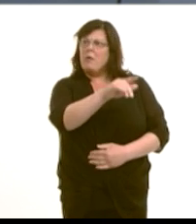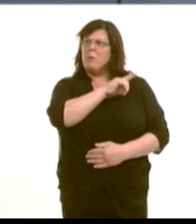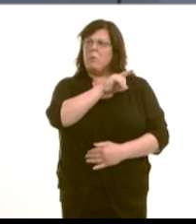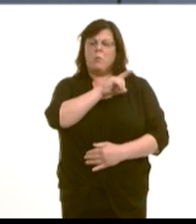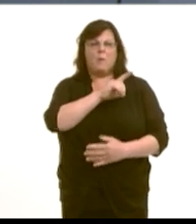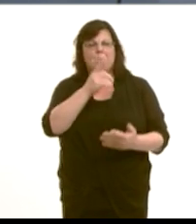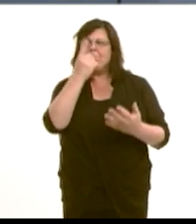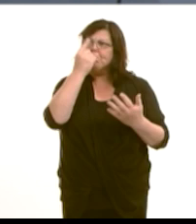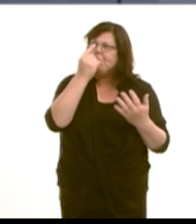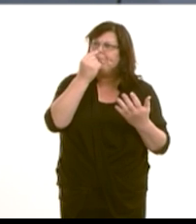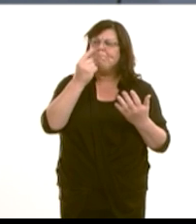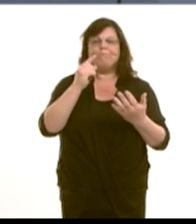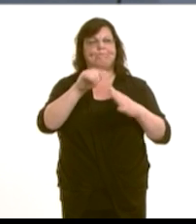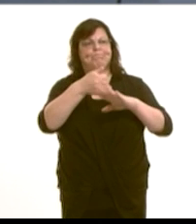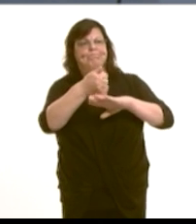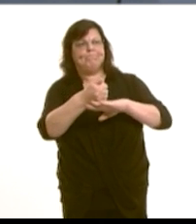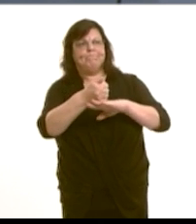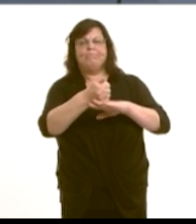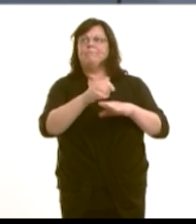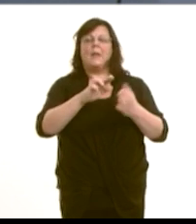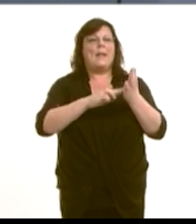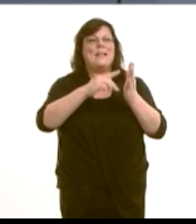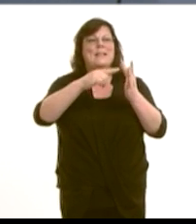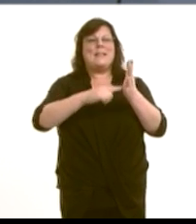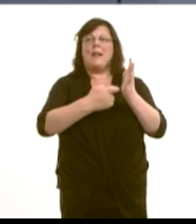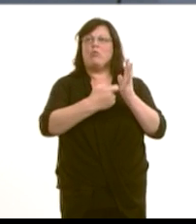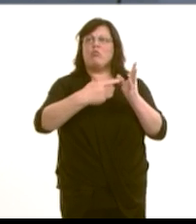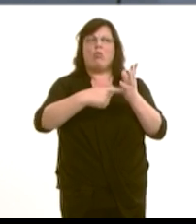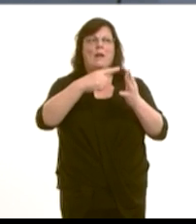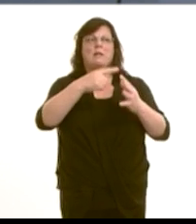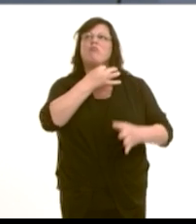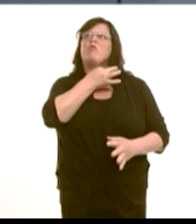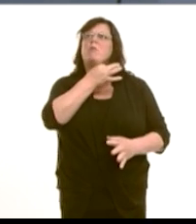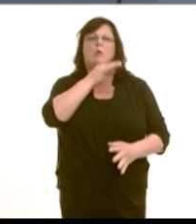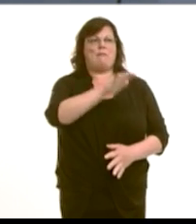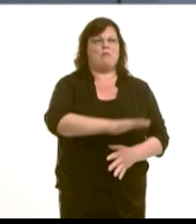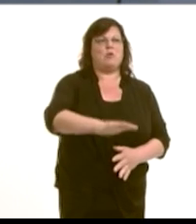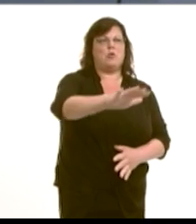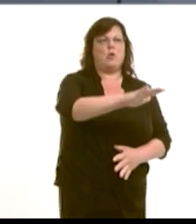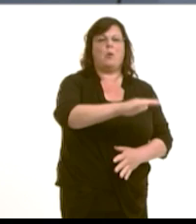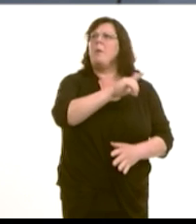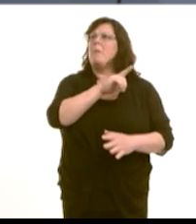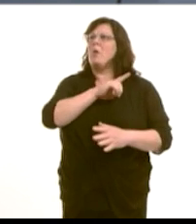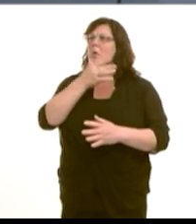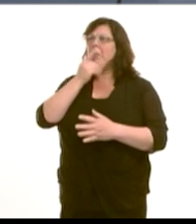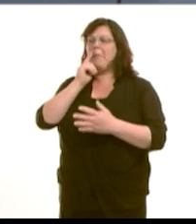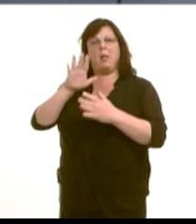of introducing a nitrate-vulnerable zone. Because of the decision taken by the people of Britain, and Wales, to leave the European